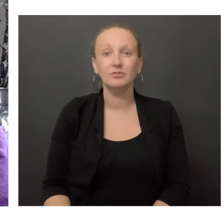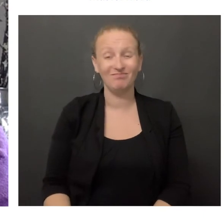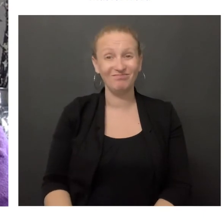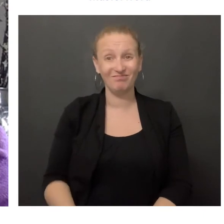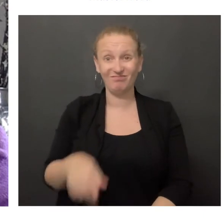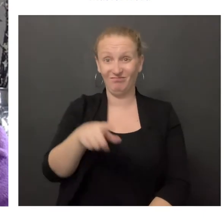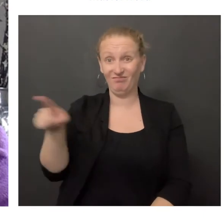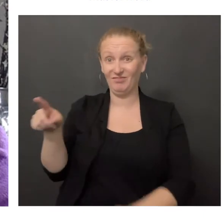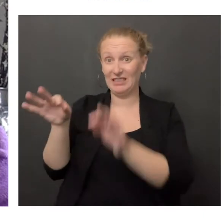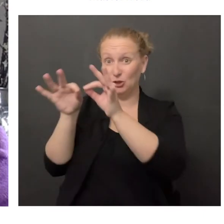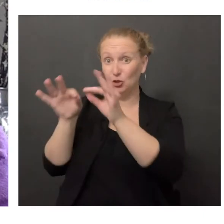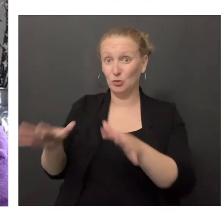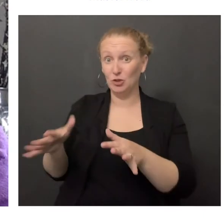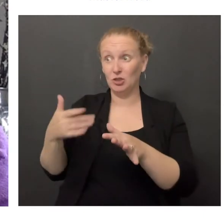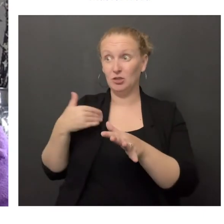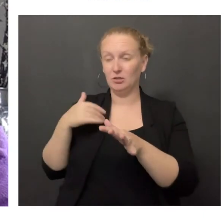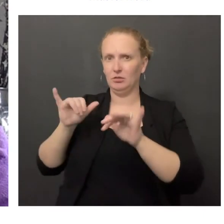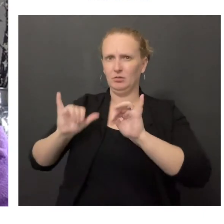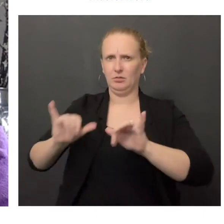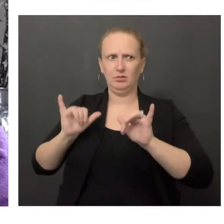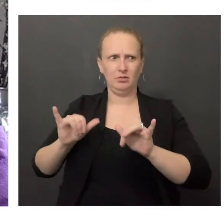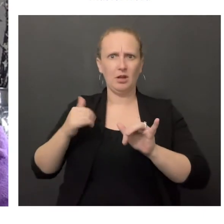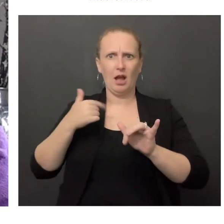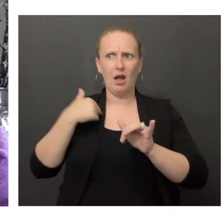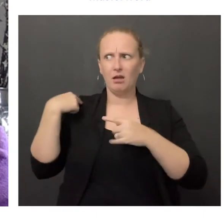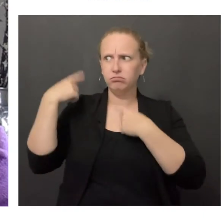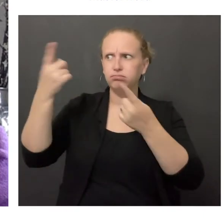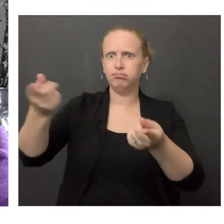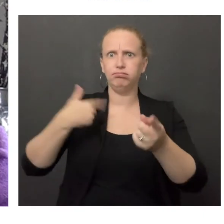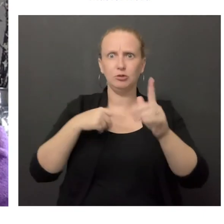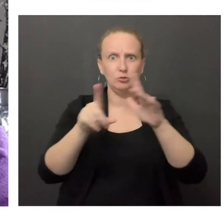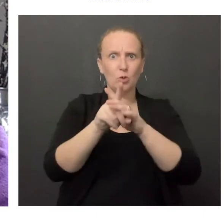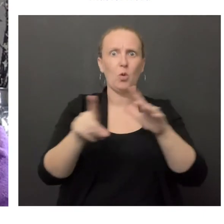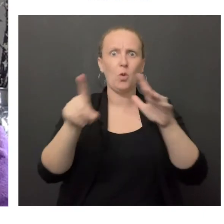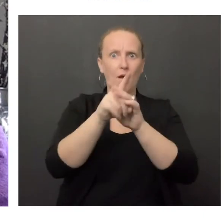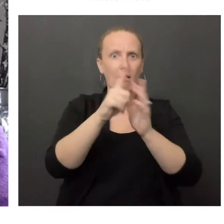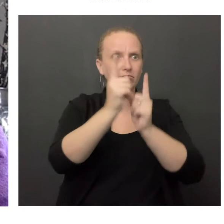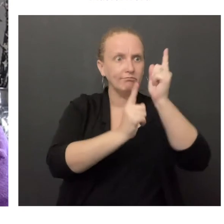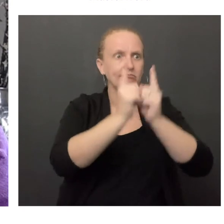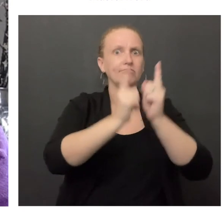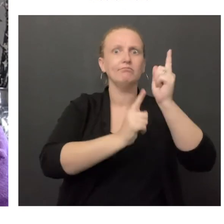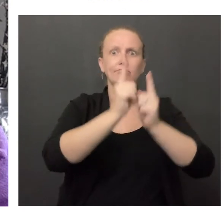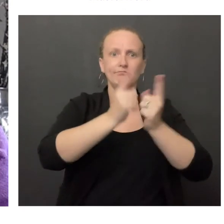be tough for a lot of interpreters. Um, it has been tough for my staff to,